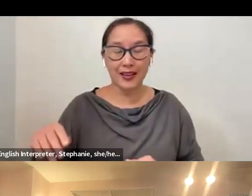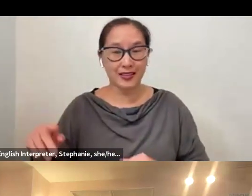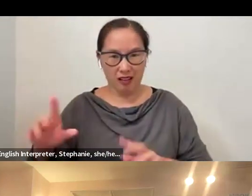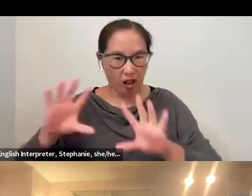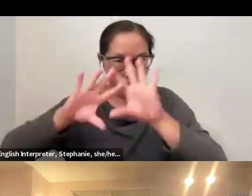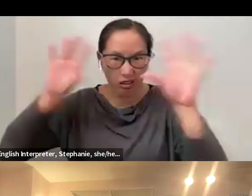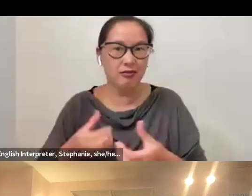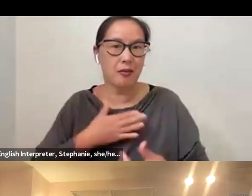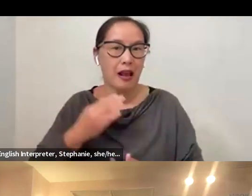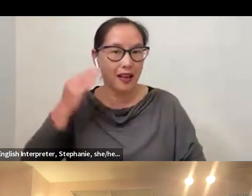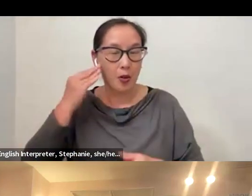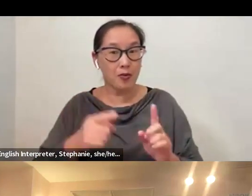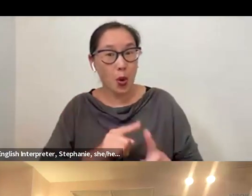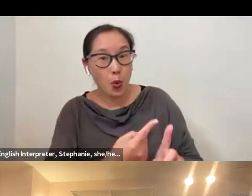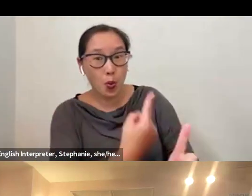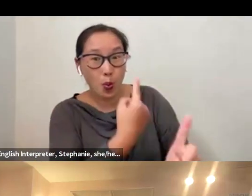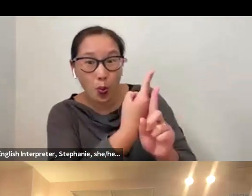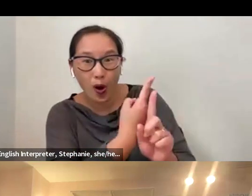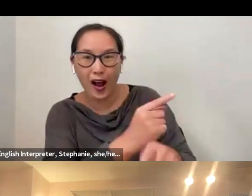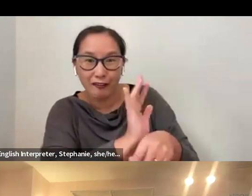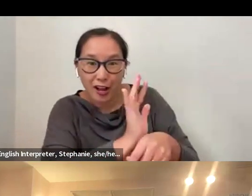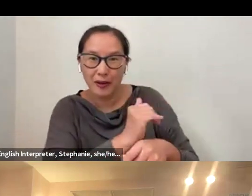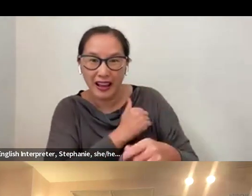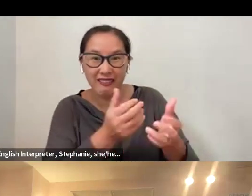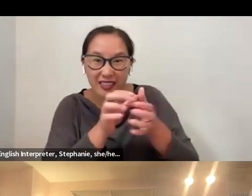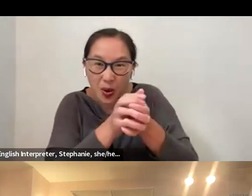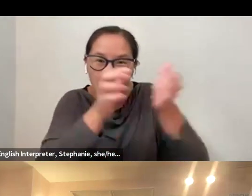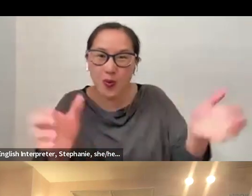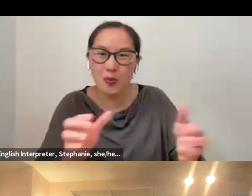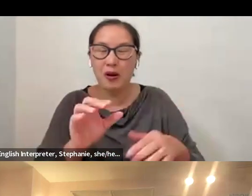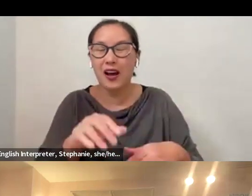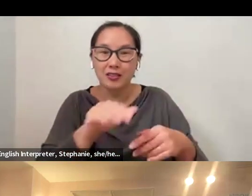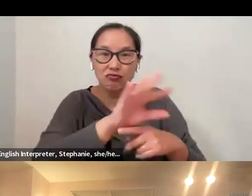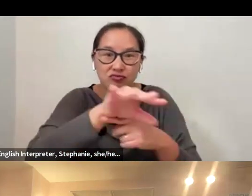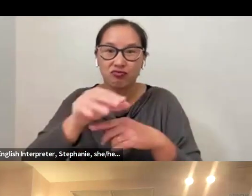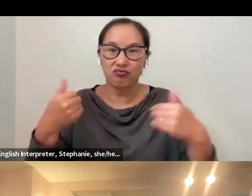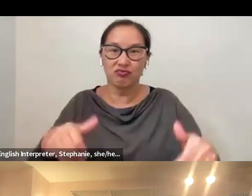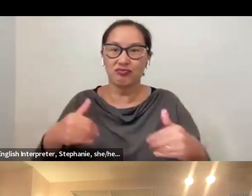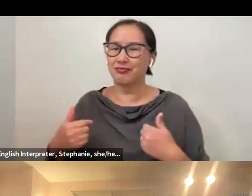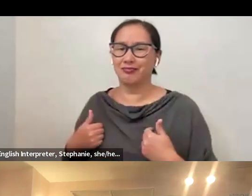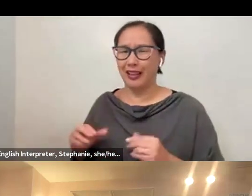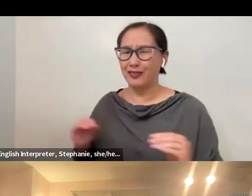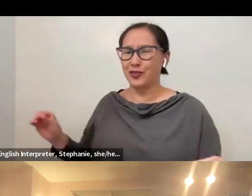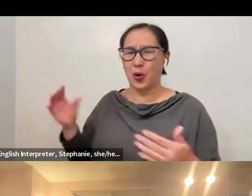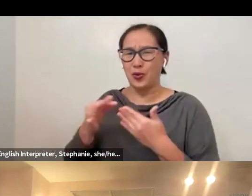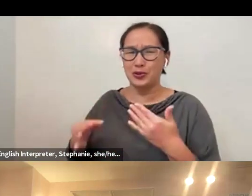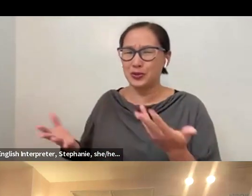I mean, good on you, for being able to manage all of that. Jason: Yeah. I had, like, no choice, I think. Yeah,